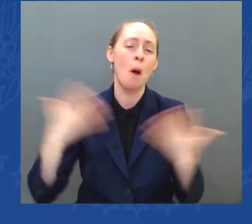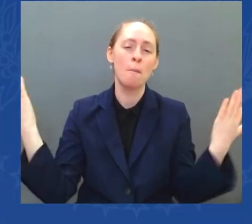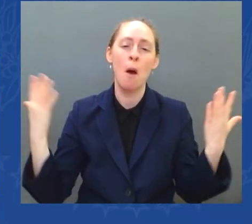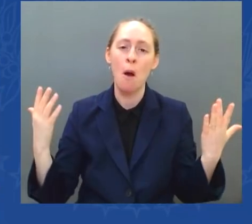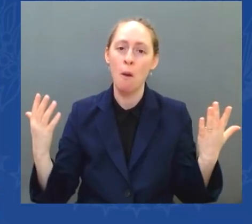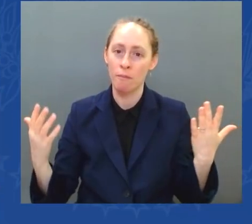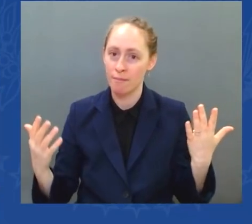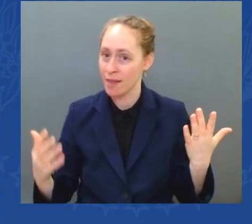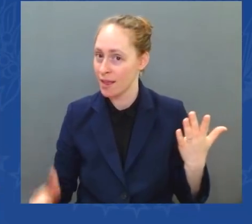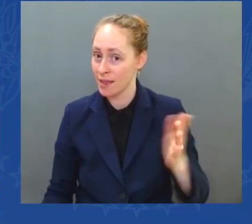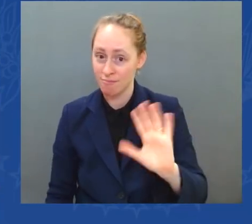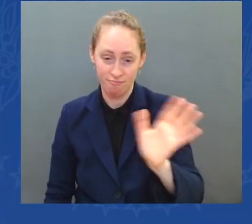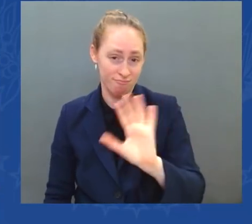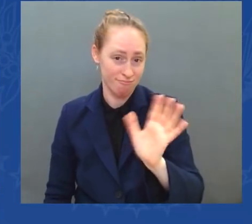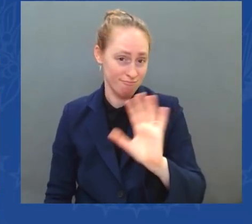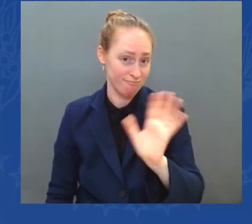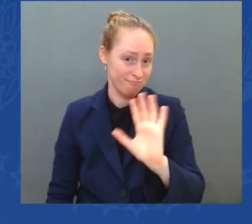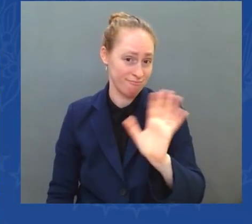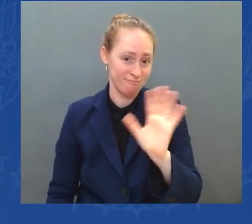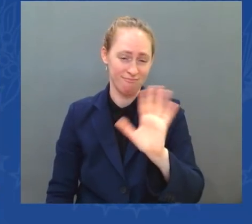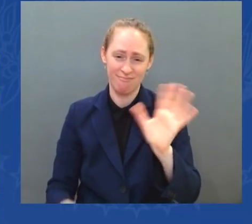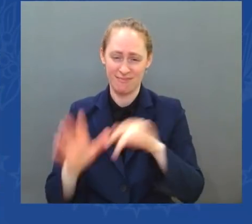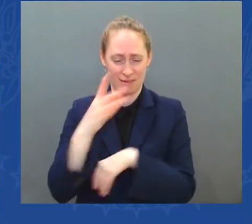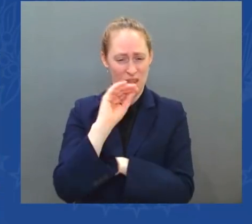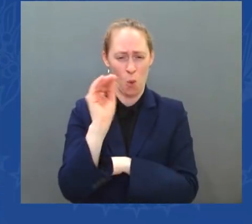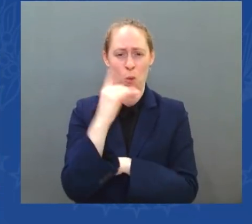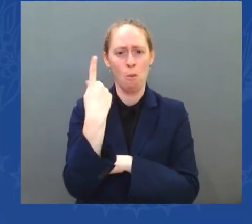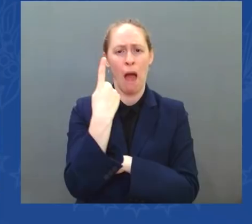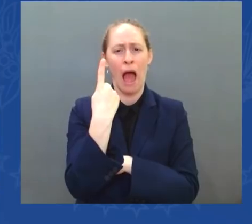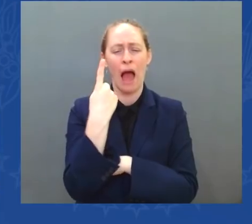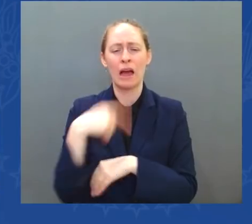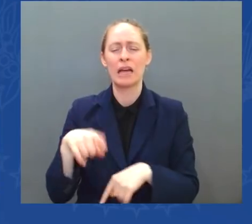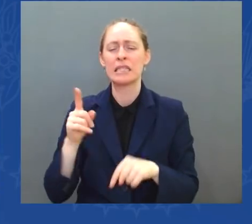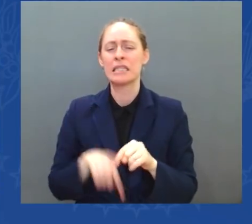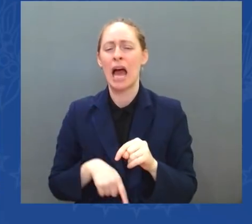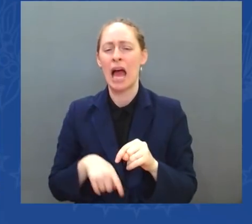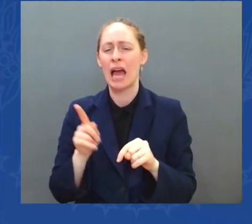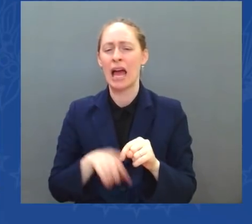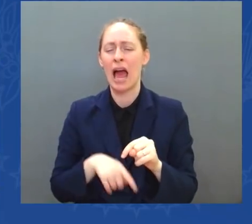not a single thing where we cannot compete with the rest of the world. I mean it, not a single thing.